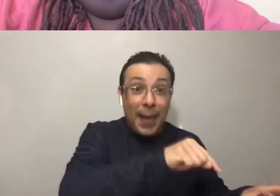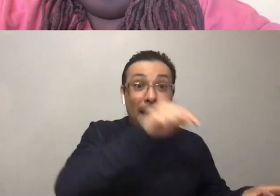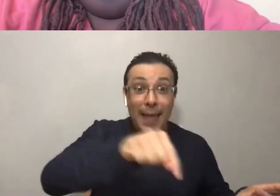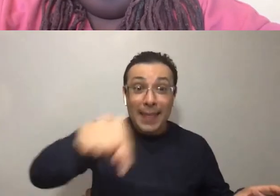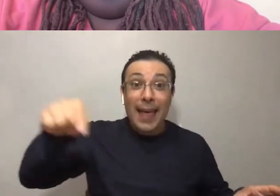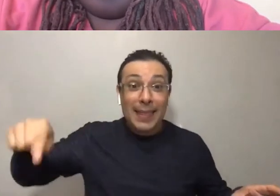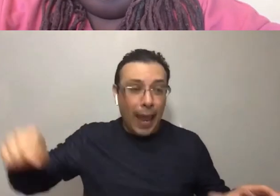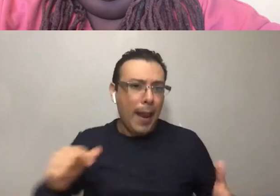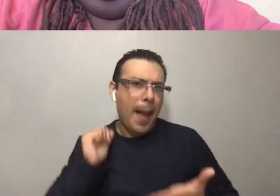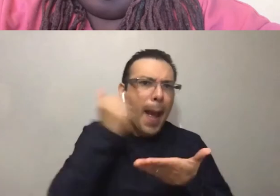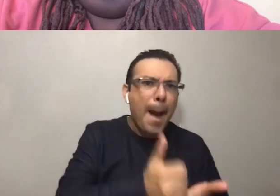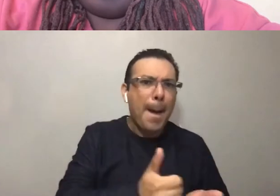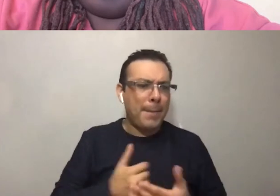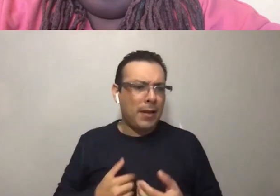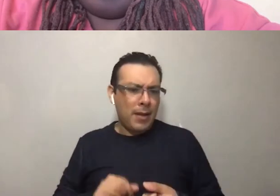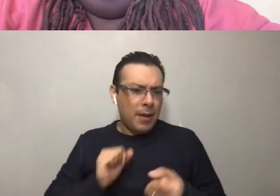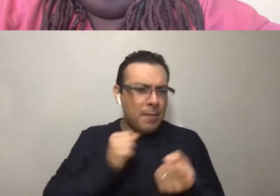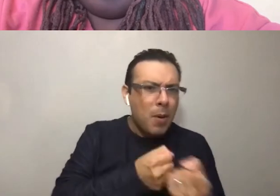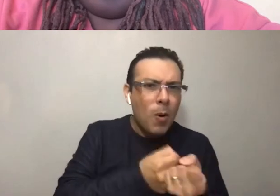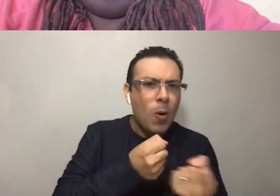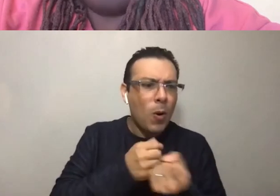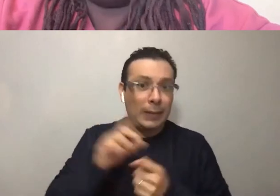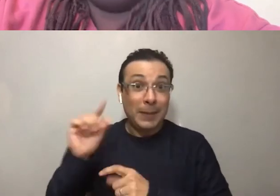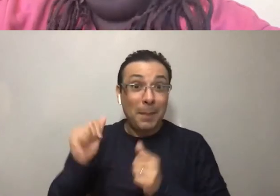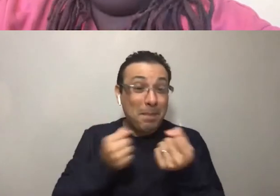why aren’t you also funding disability organizations to do the work that we do?